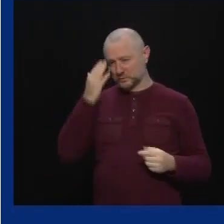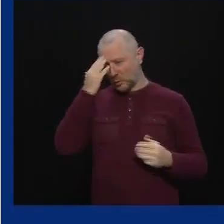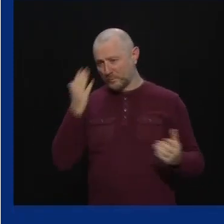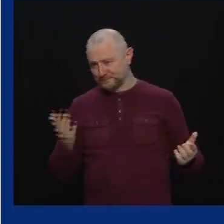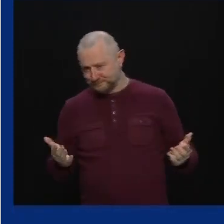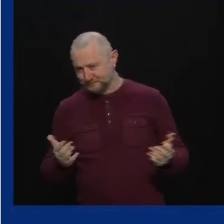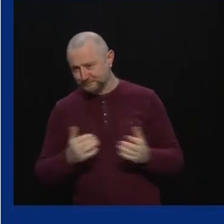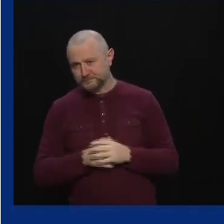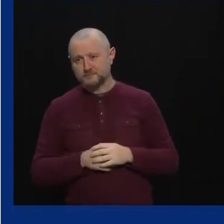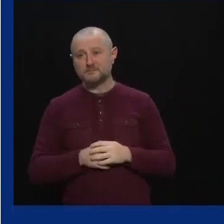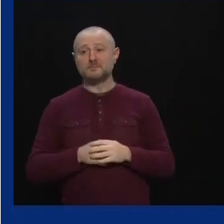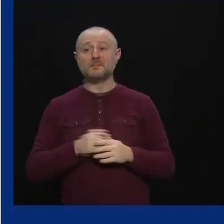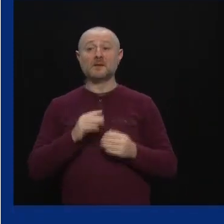TODAY. HOSPITALIZATIONS AS WELL AS DEATHS.